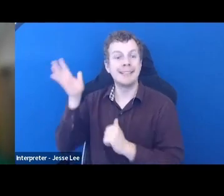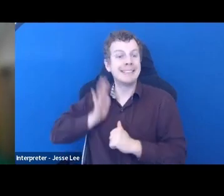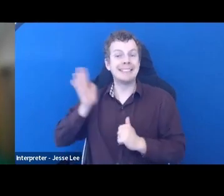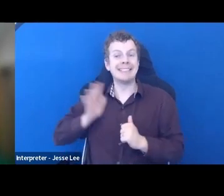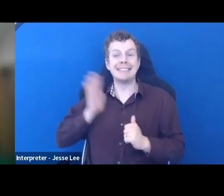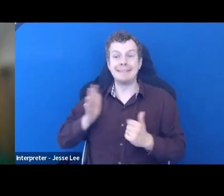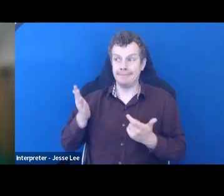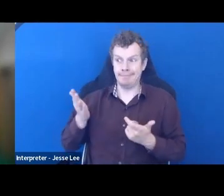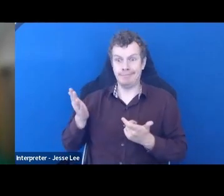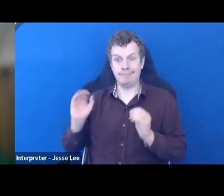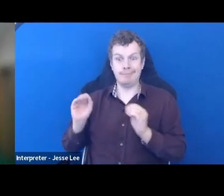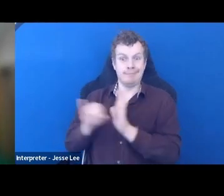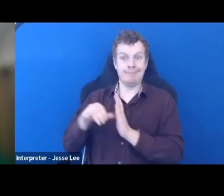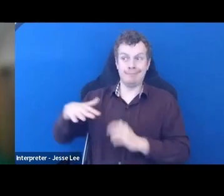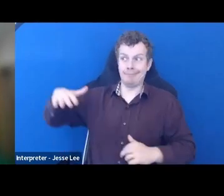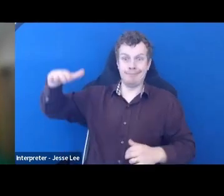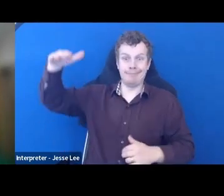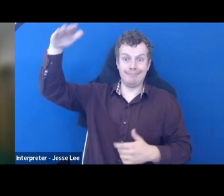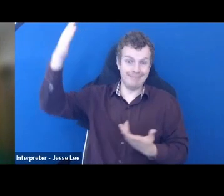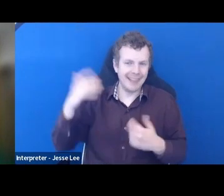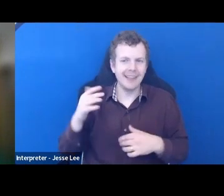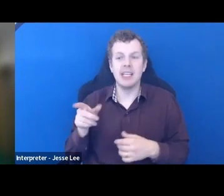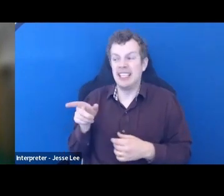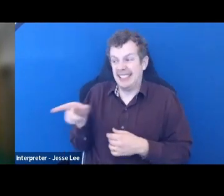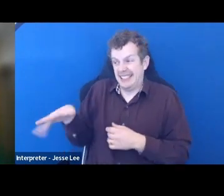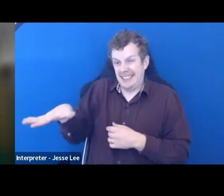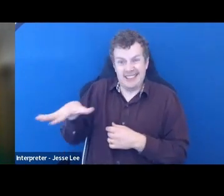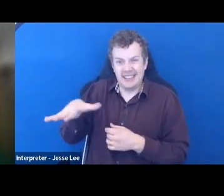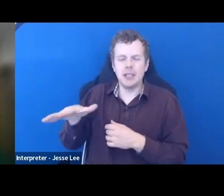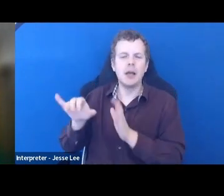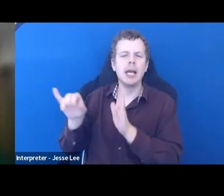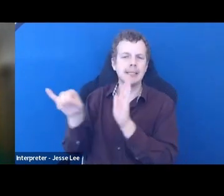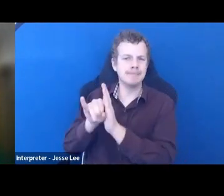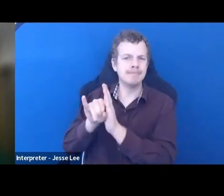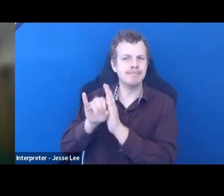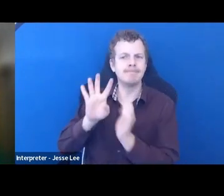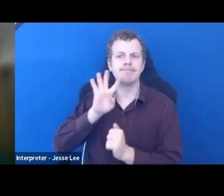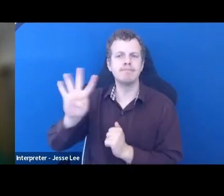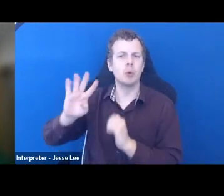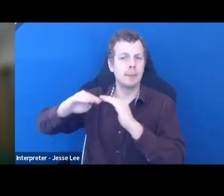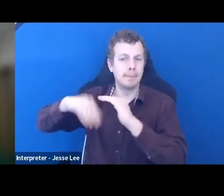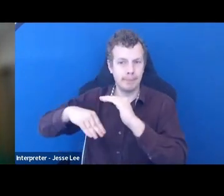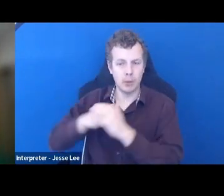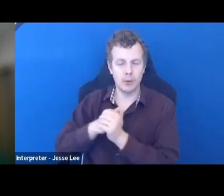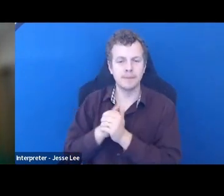So all these children were identified before the age of four with unilateral hearing loss through the newborn hearing screening.